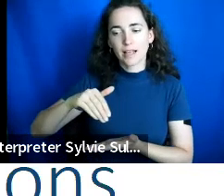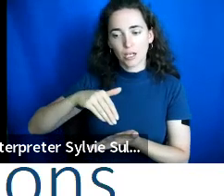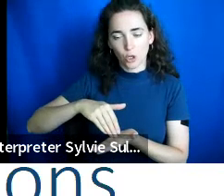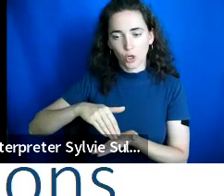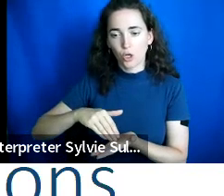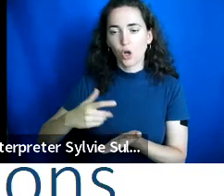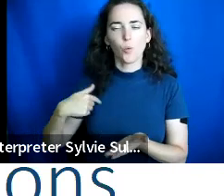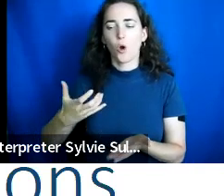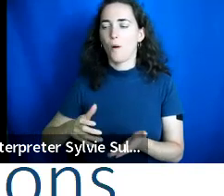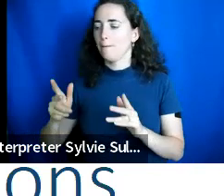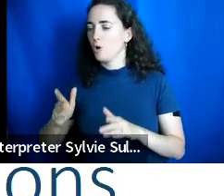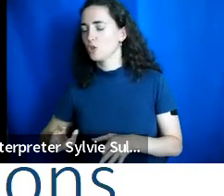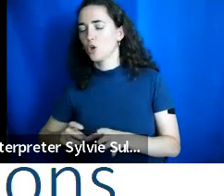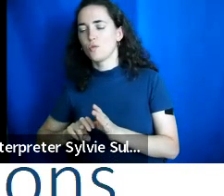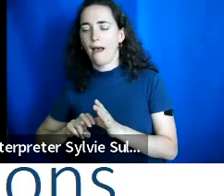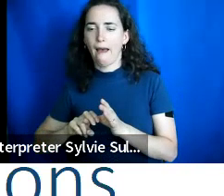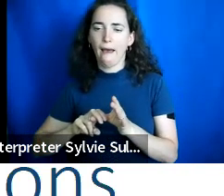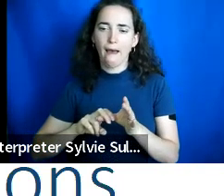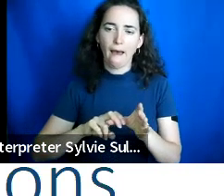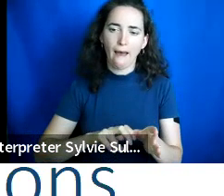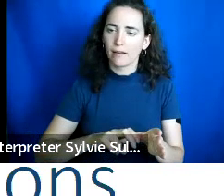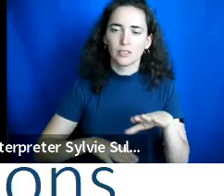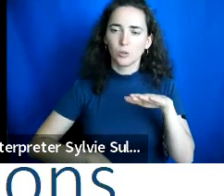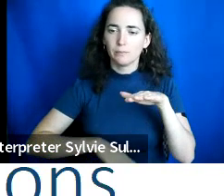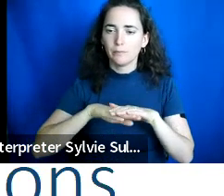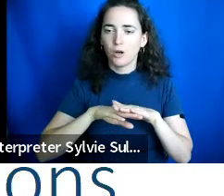be on a bus or a van for more than 1 h.